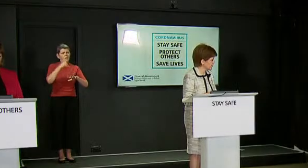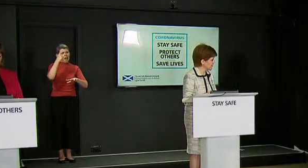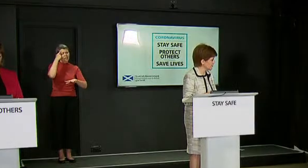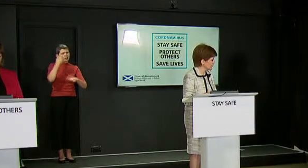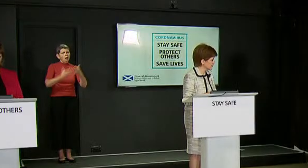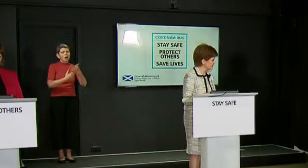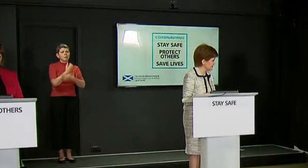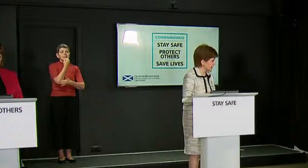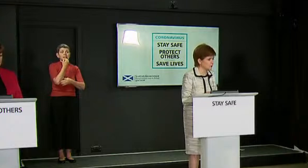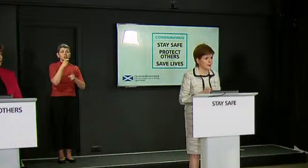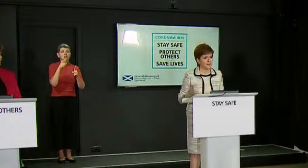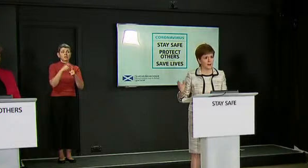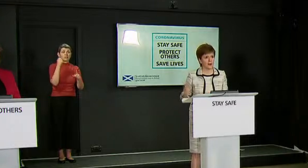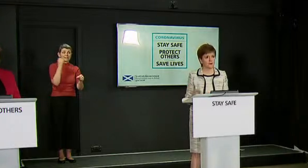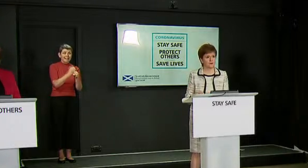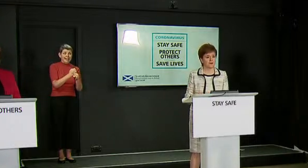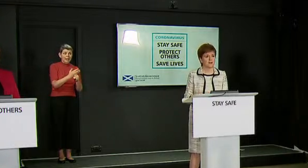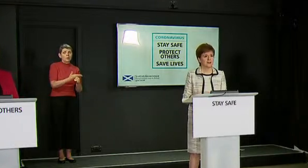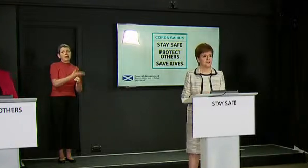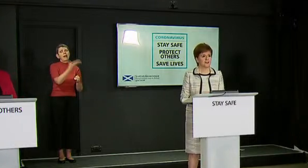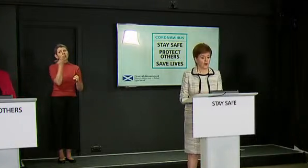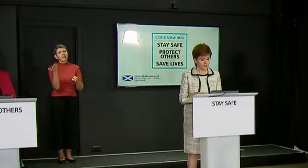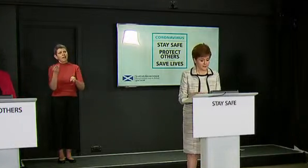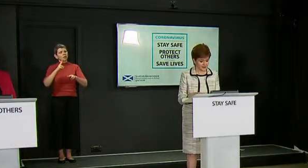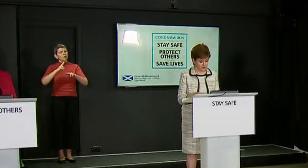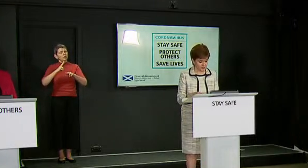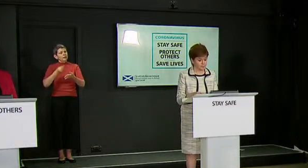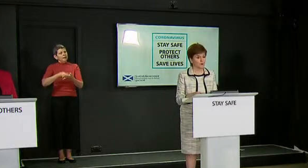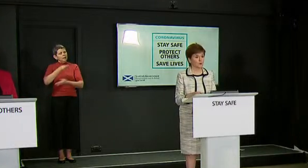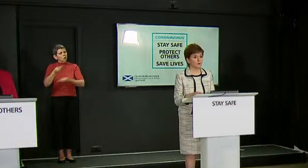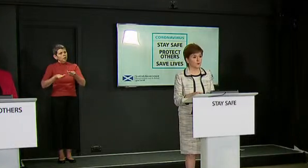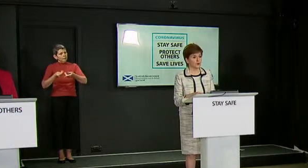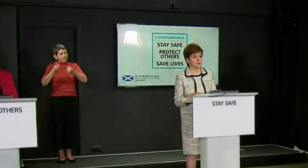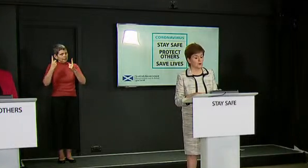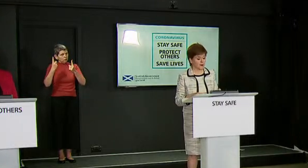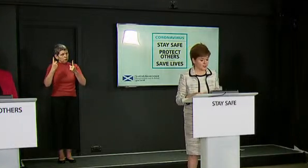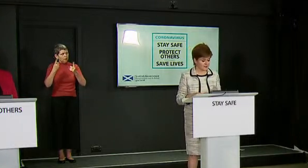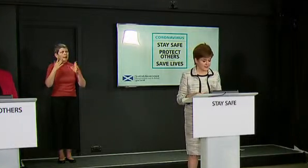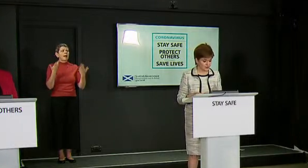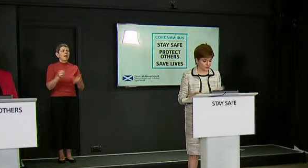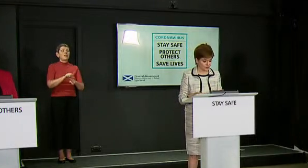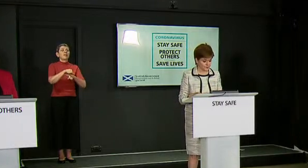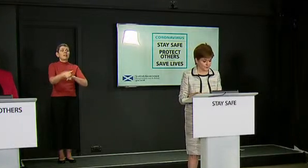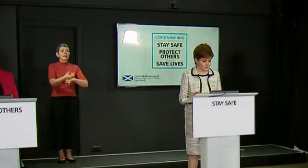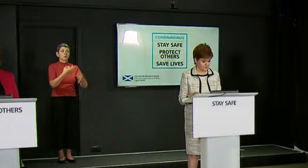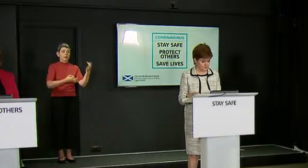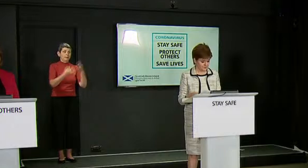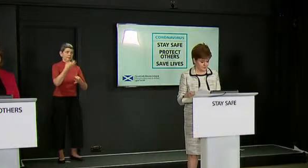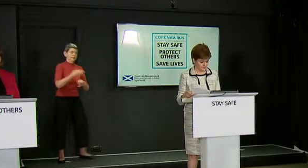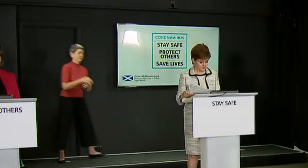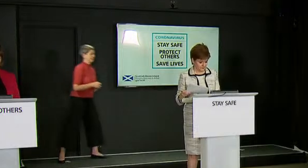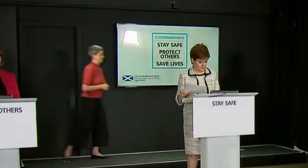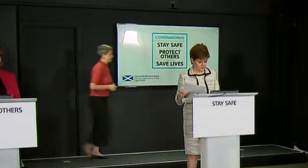update on Dumfries and Galloway and then I'll hand over to the Economy Secretary before we move on to questions as usual. Thank you First Minister